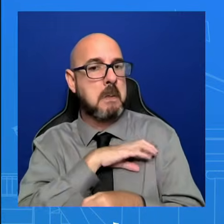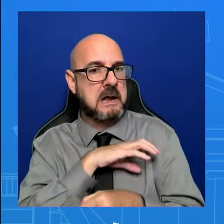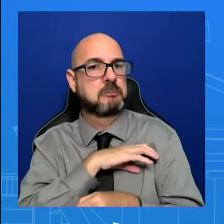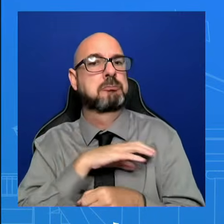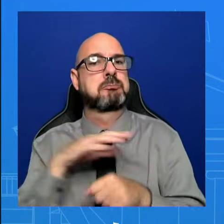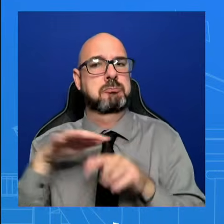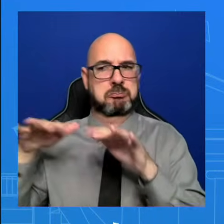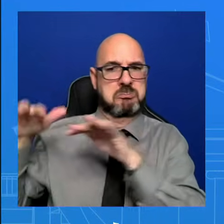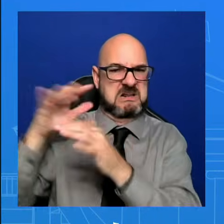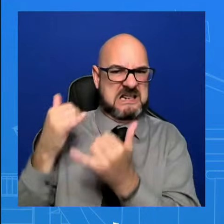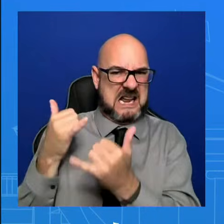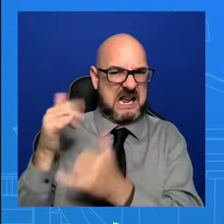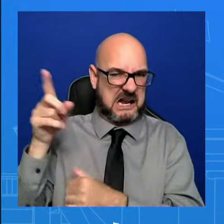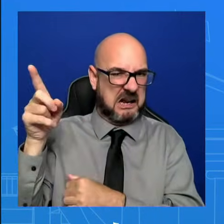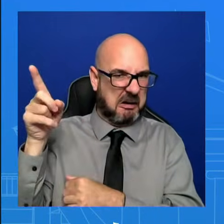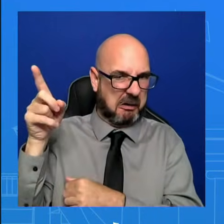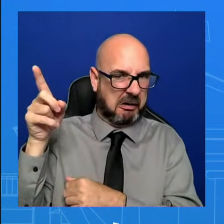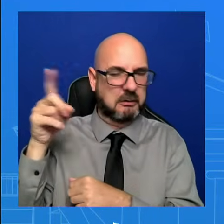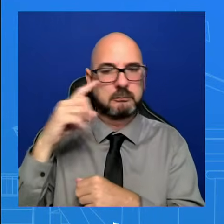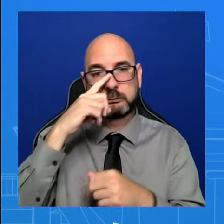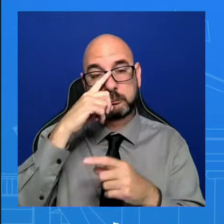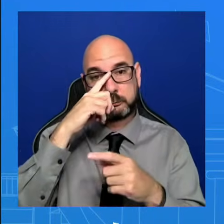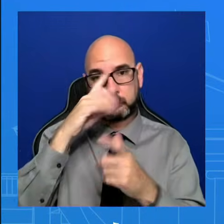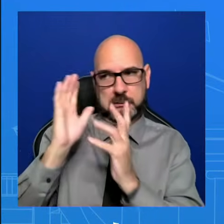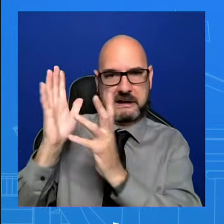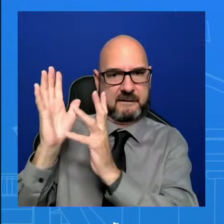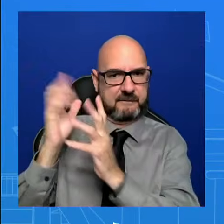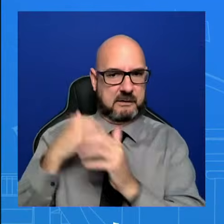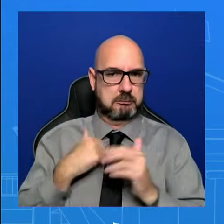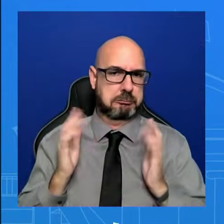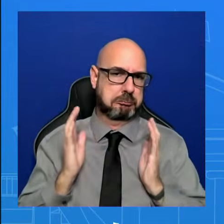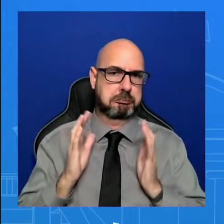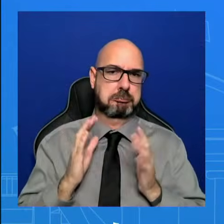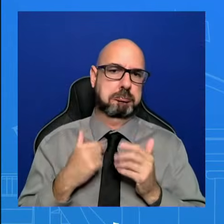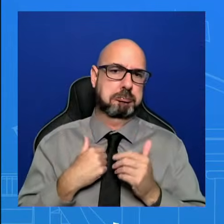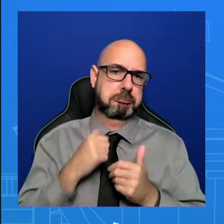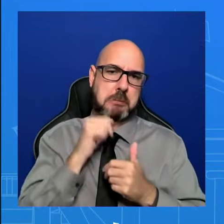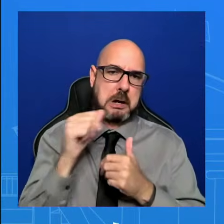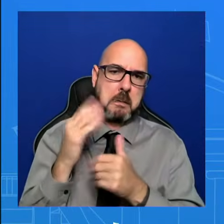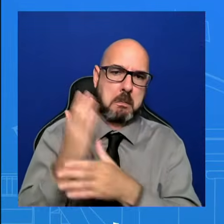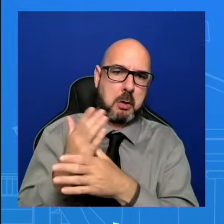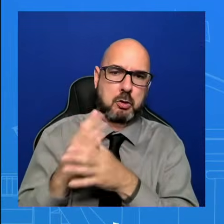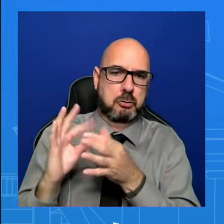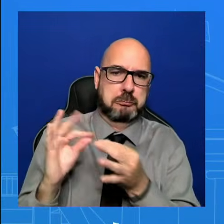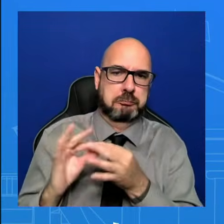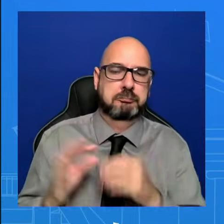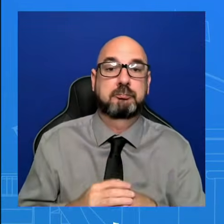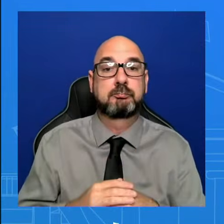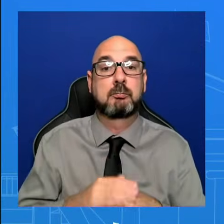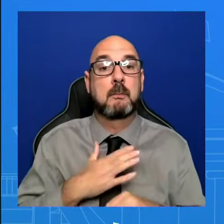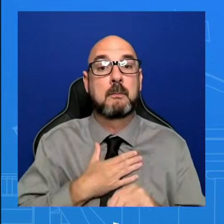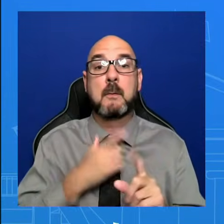So I'll -- will -- I will speak to that. I think what I can say, more broadly: This is a painful moment -- and we understand that --